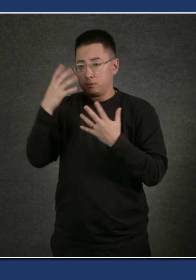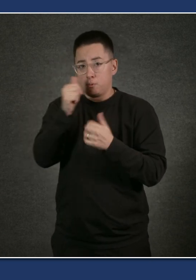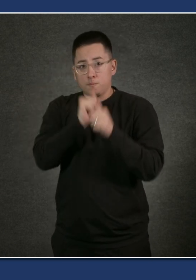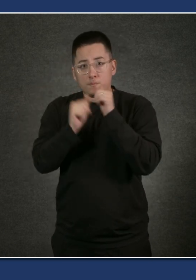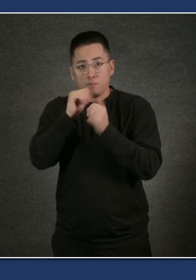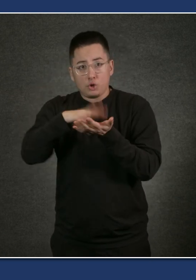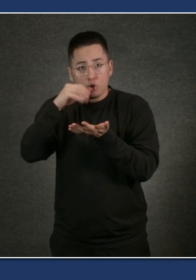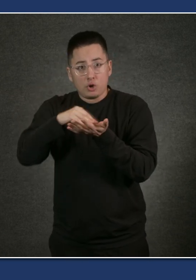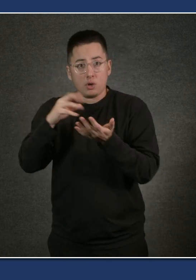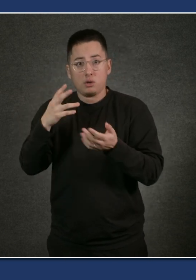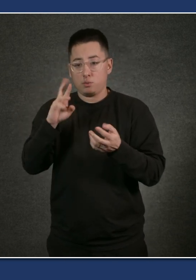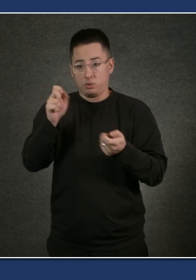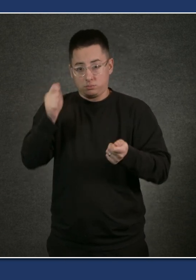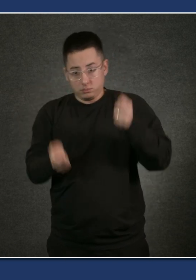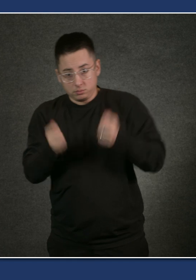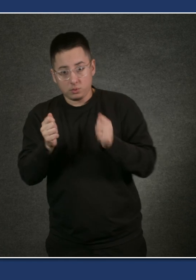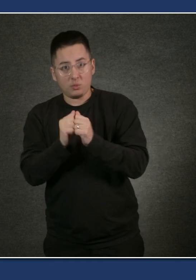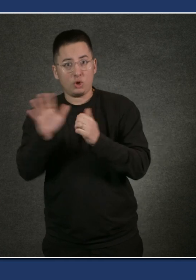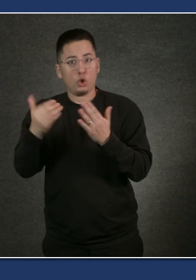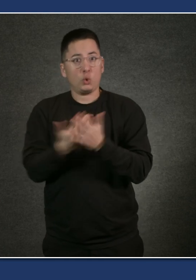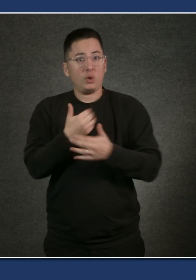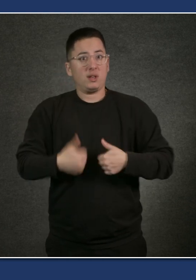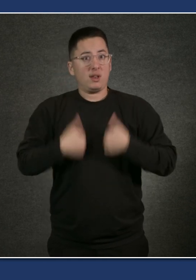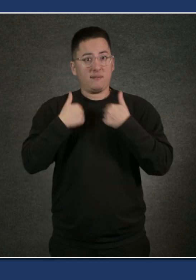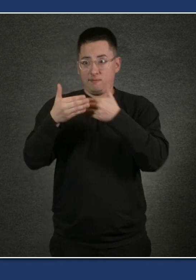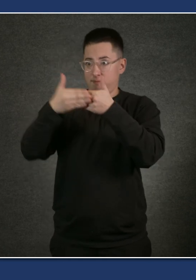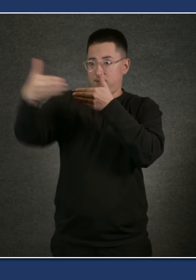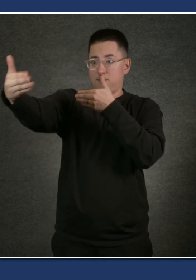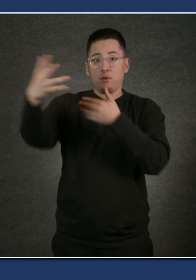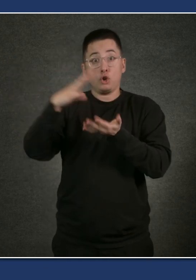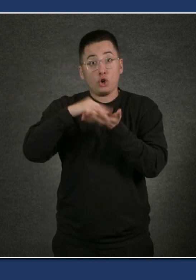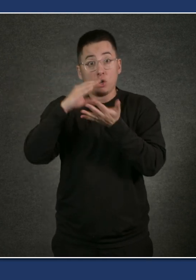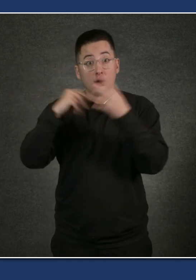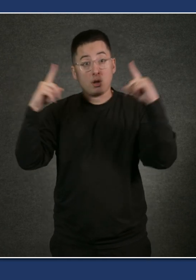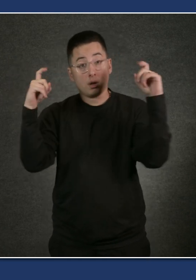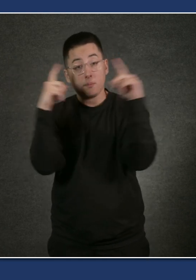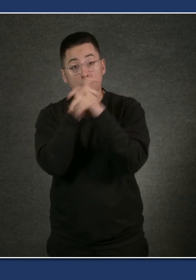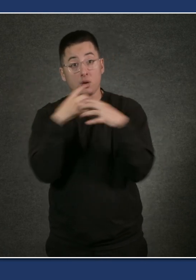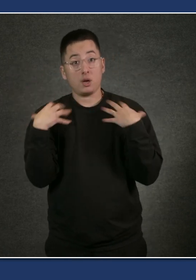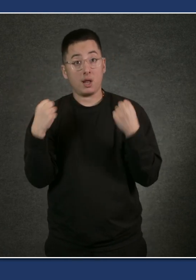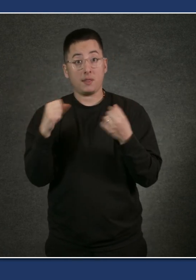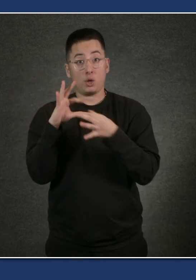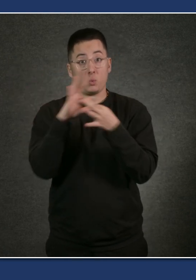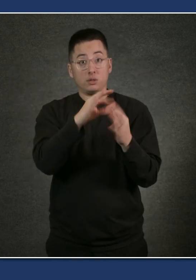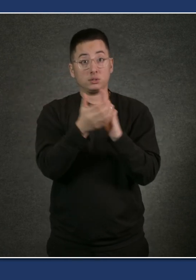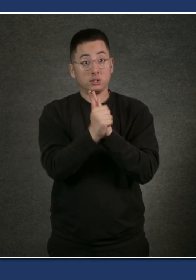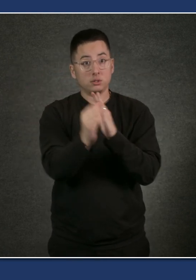learn many complex health-related skills, or how to even take care of themselves.